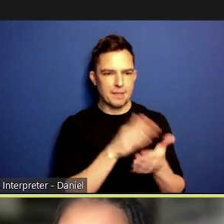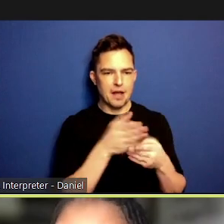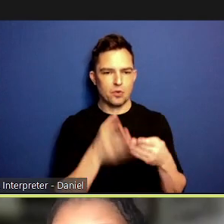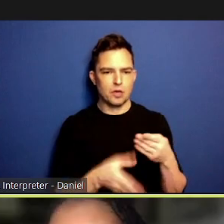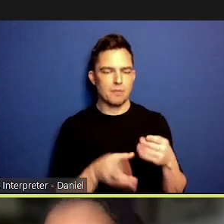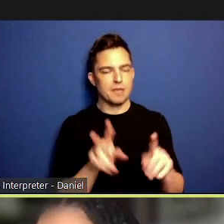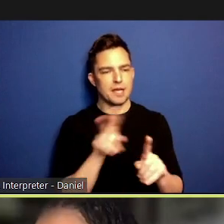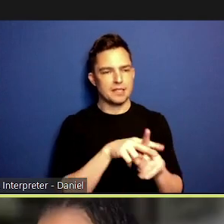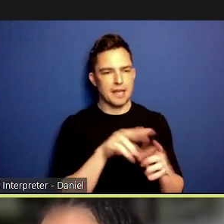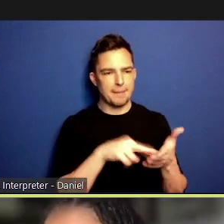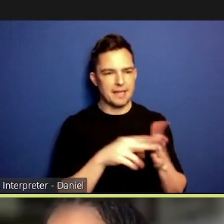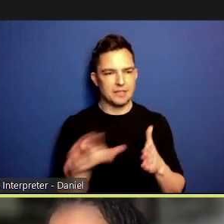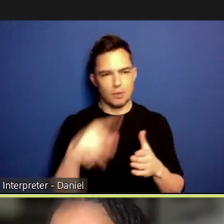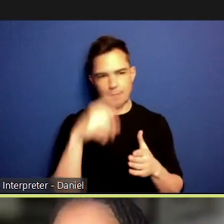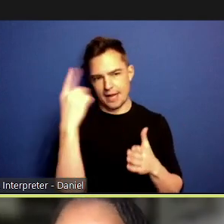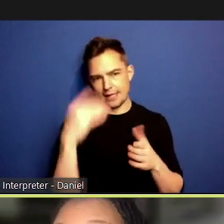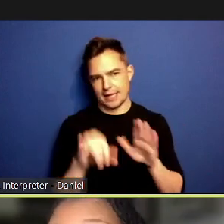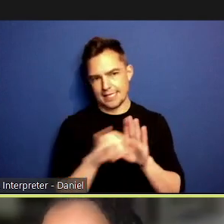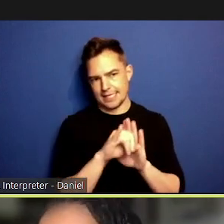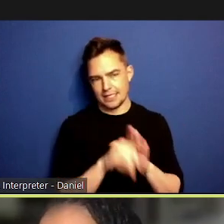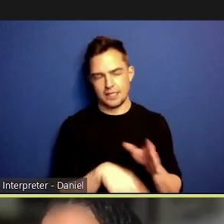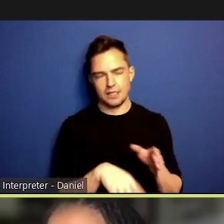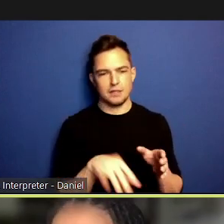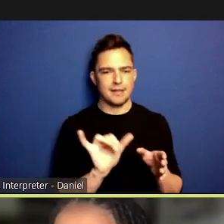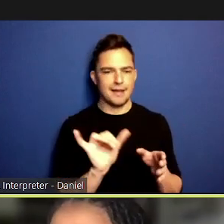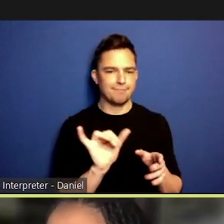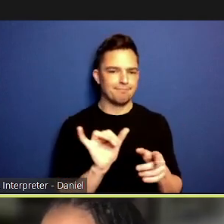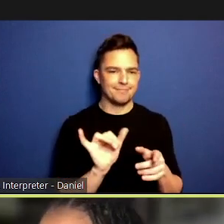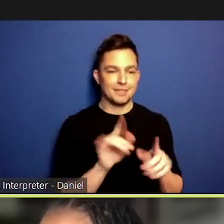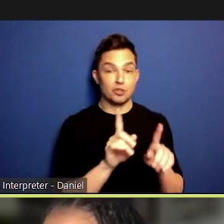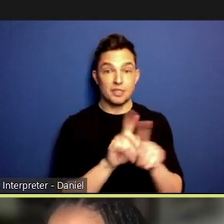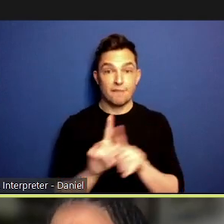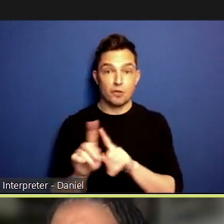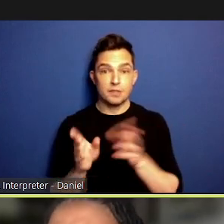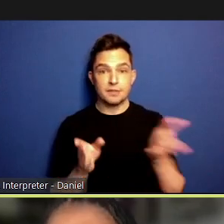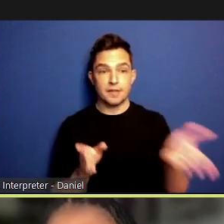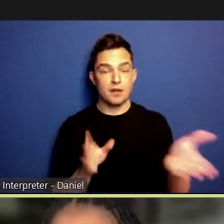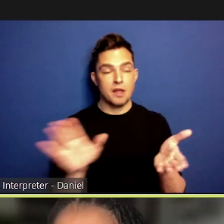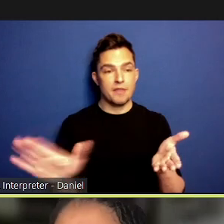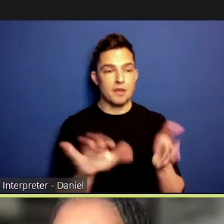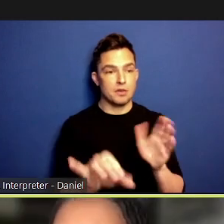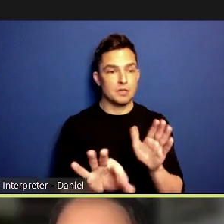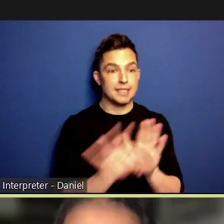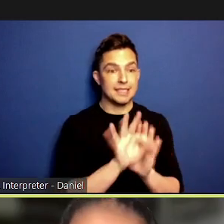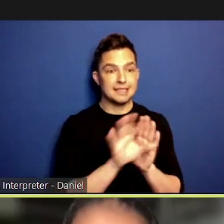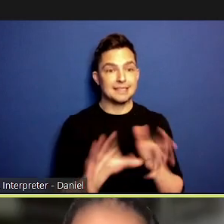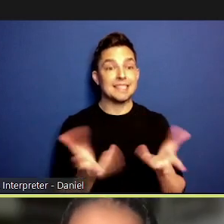black identity, know their differences, their desires, their knowledge, their social work,